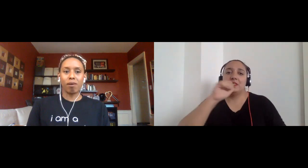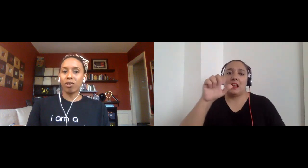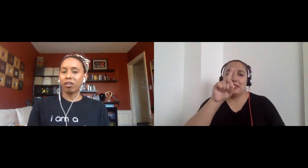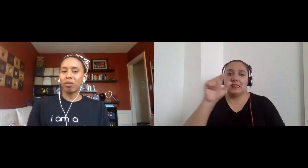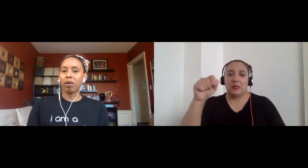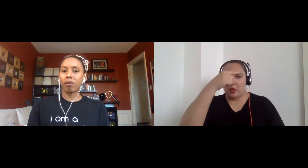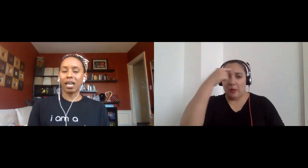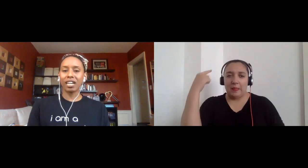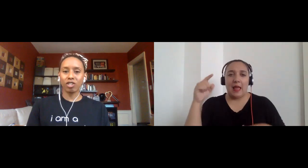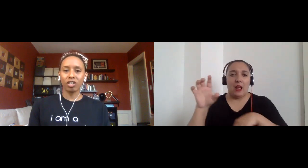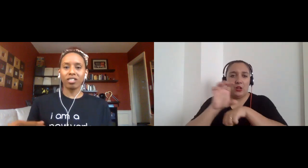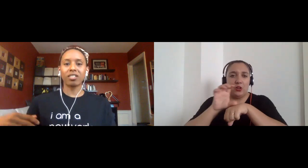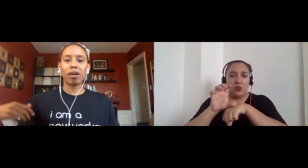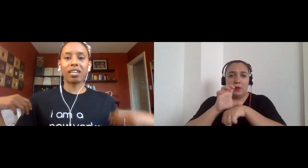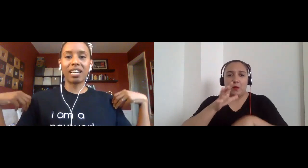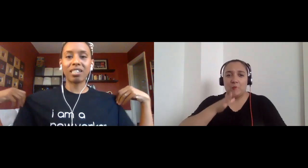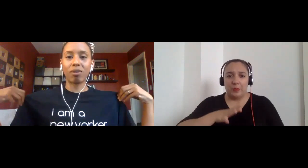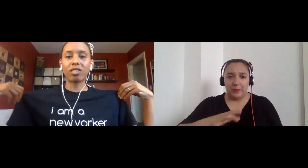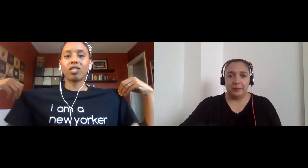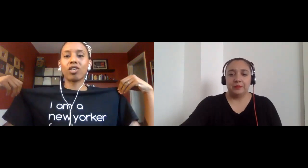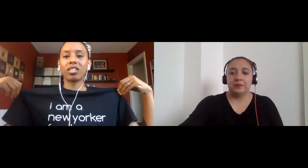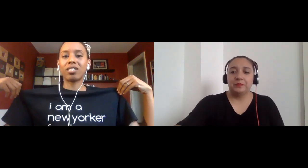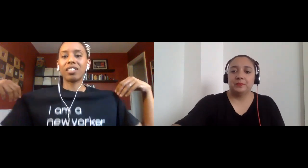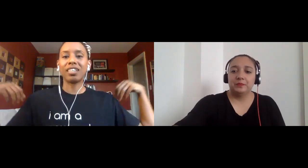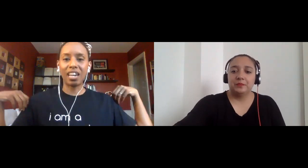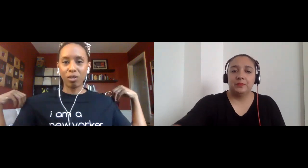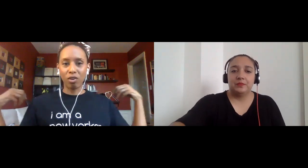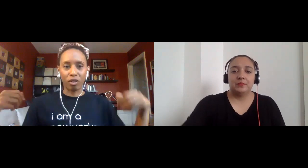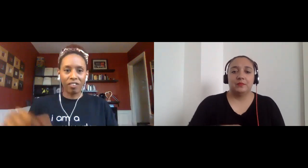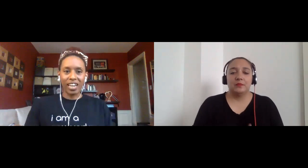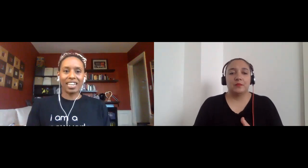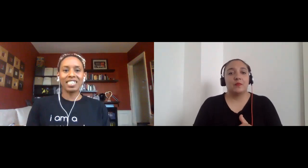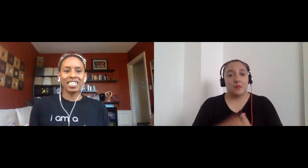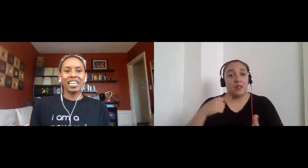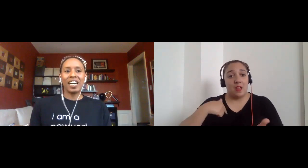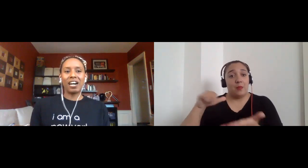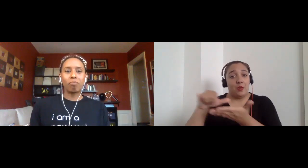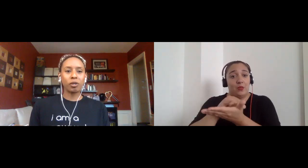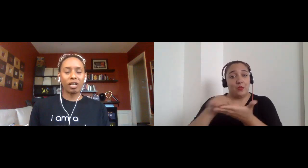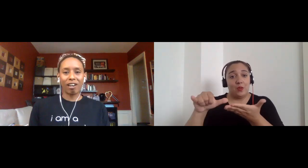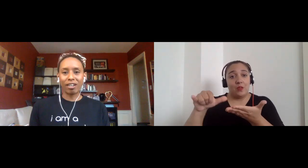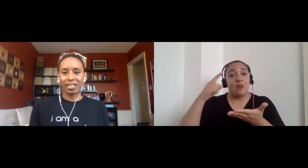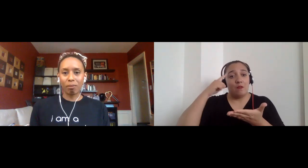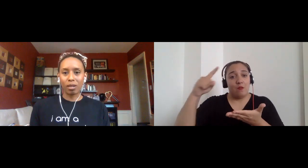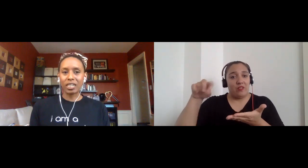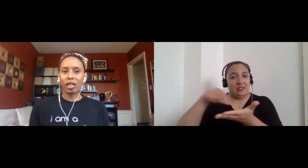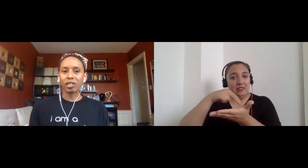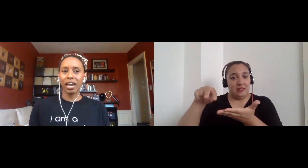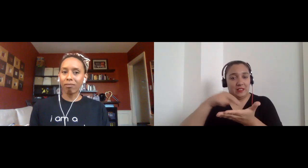I'm currently wearing a black shirt, my dance NYC shirt, I'm a New Yorker for dance, pearl errings, a multicolored